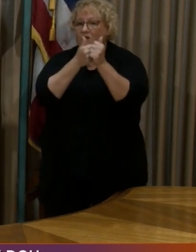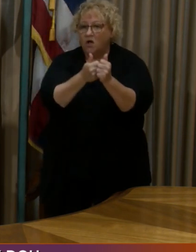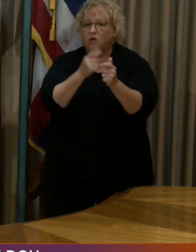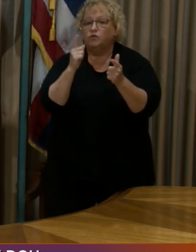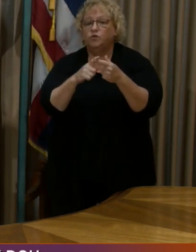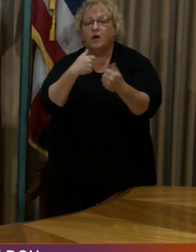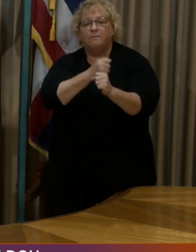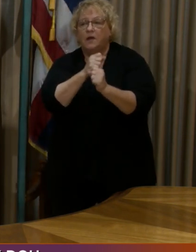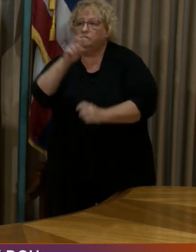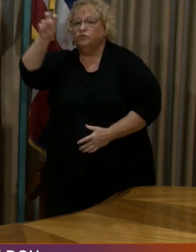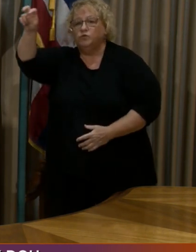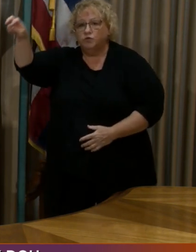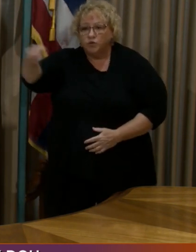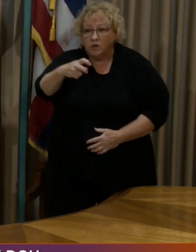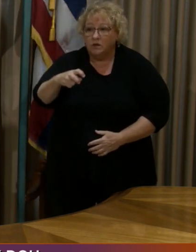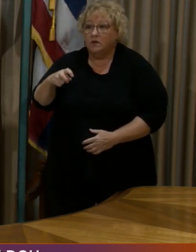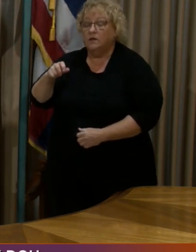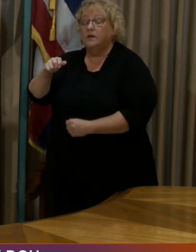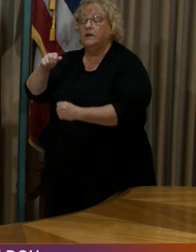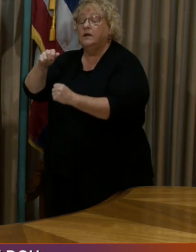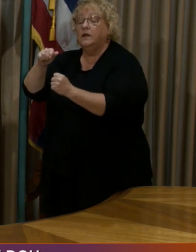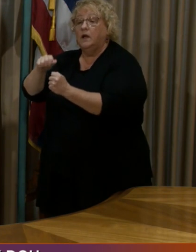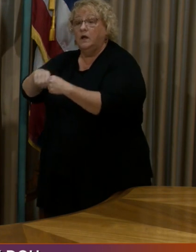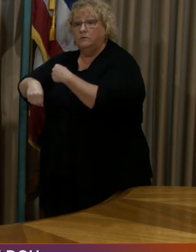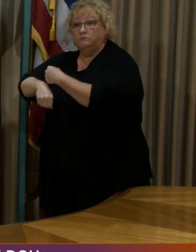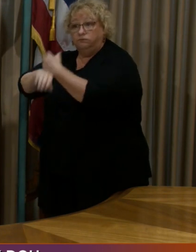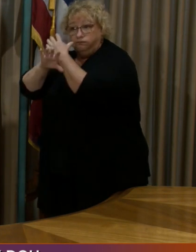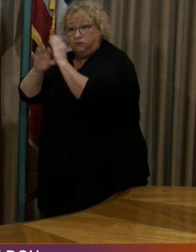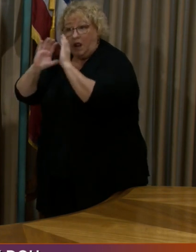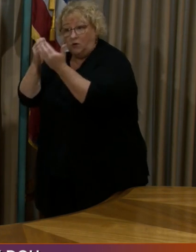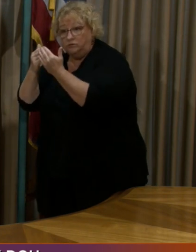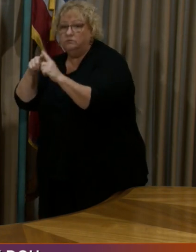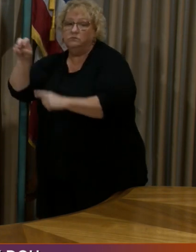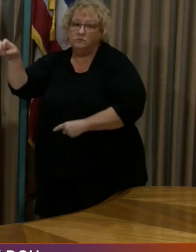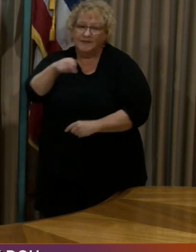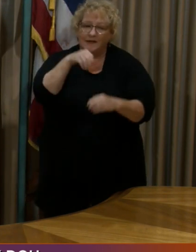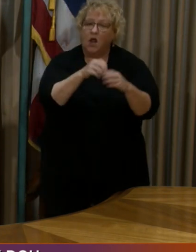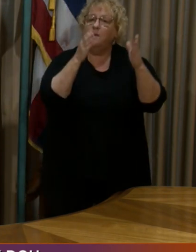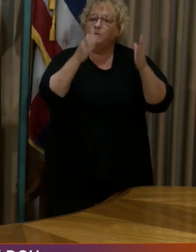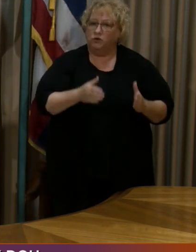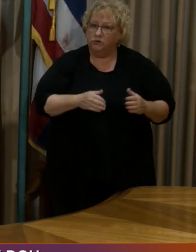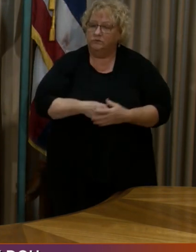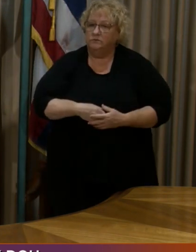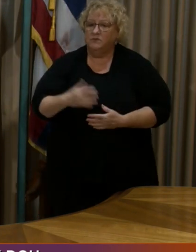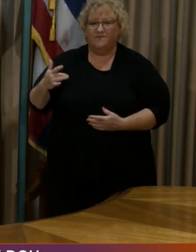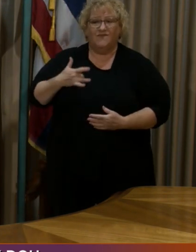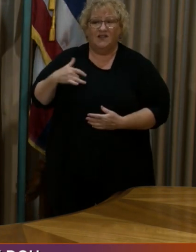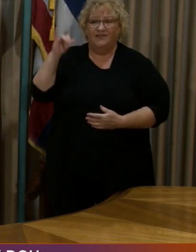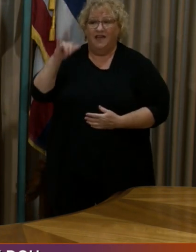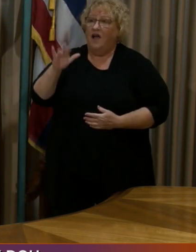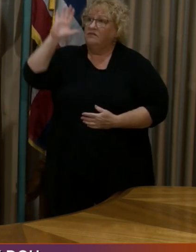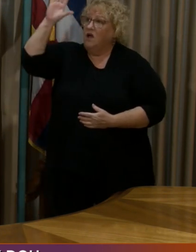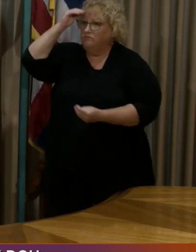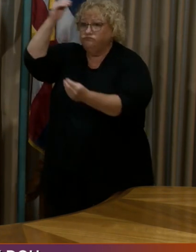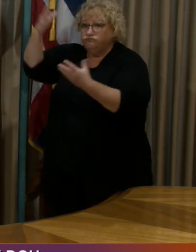BASED ON CDC AND OTHER STATE GUIDANCES TO CREATE THE THRESHOLDS FOR TRANSITIONING BETWEEN IN PERSON BLENDED AND